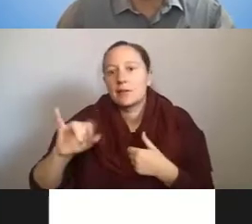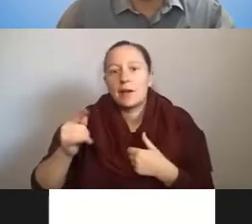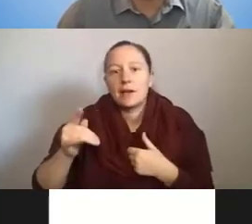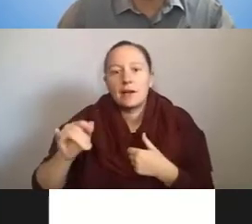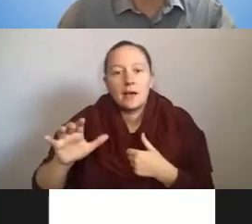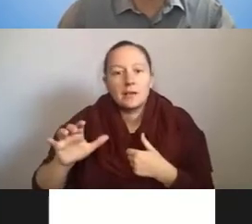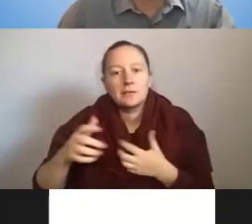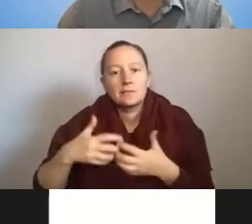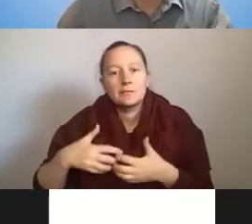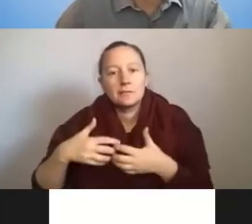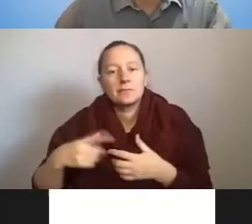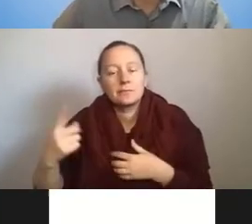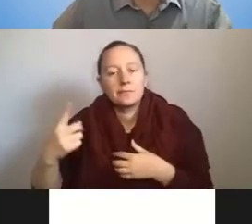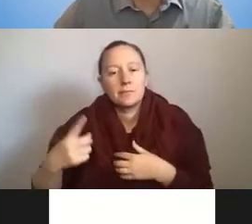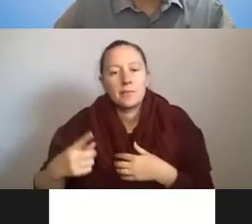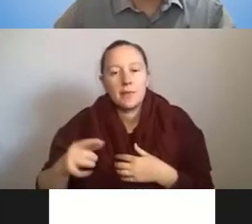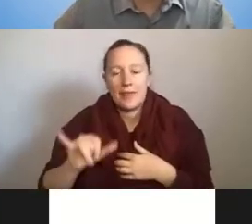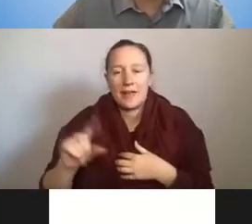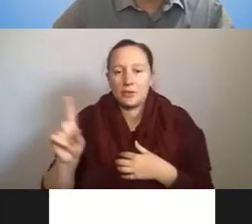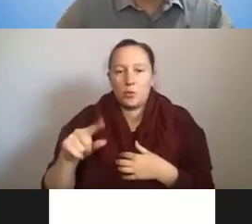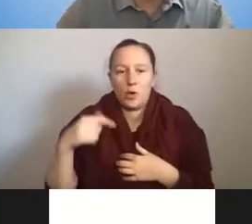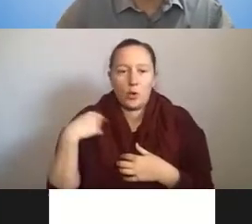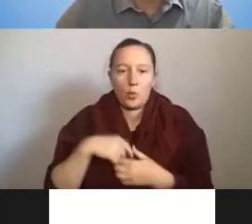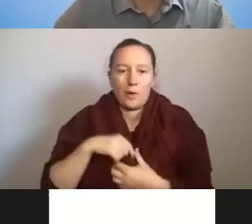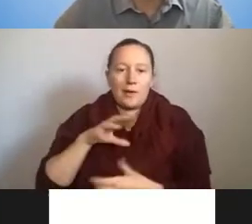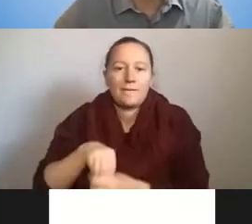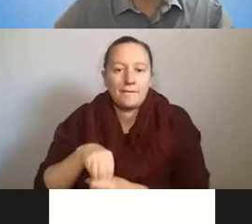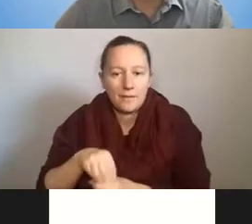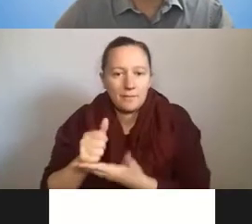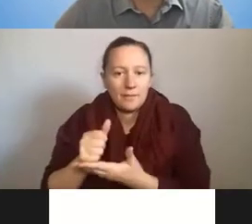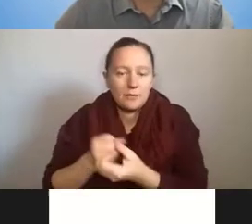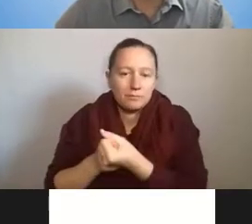we are able to provide. So what I will do today is I will talk to you